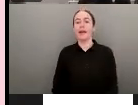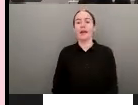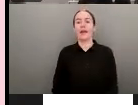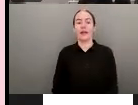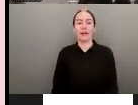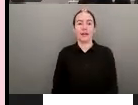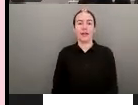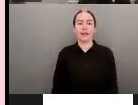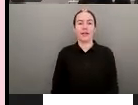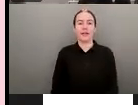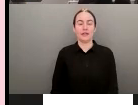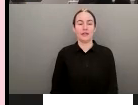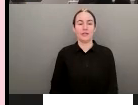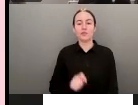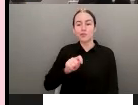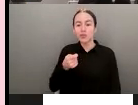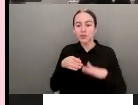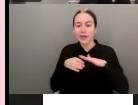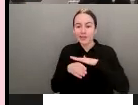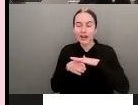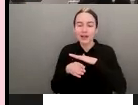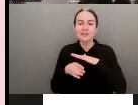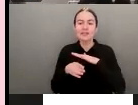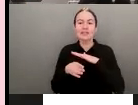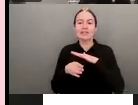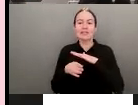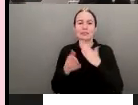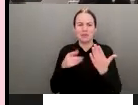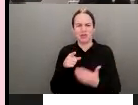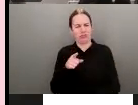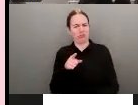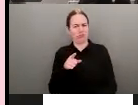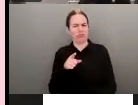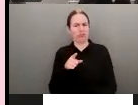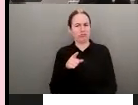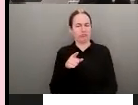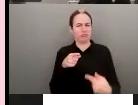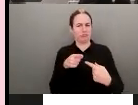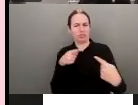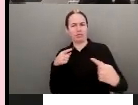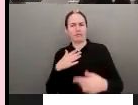you might say "I do not do it that way". So apologies,